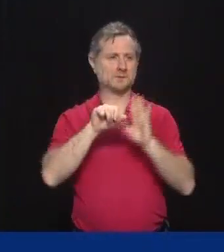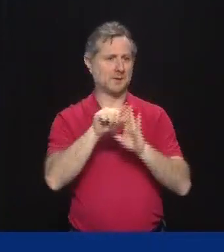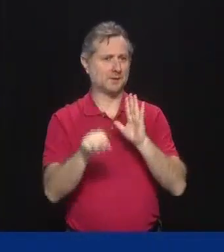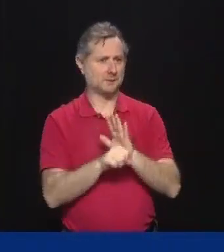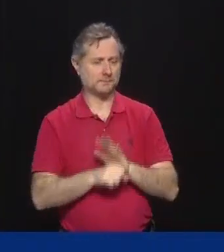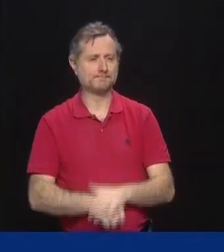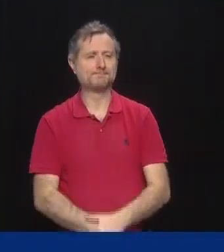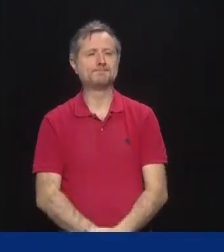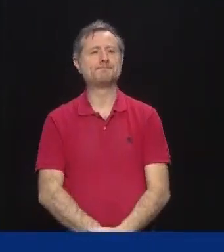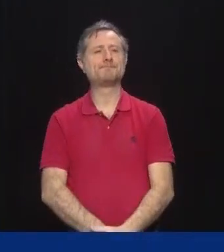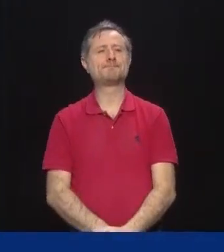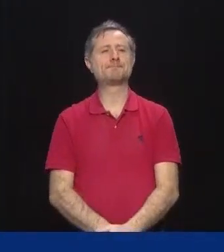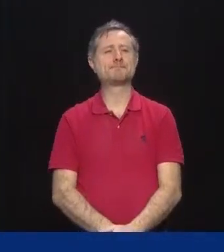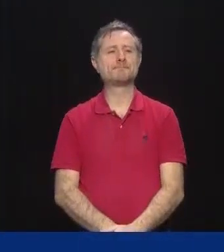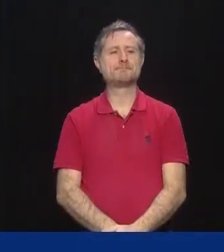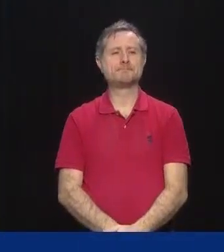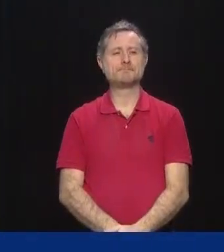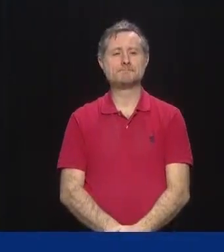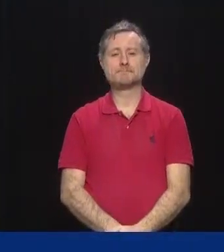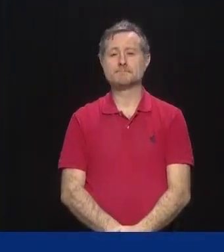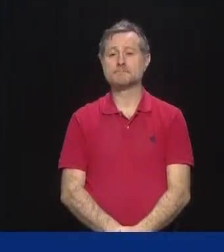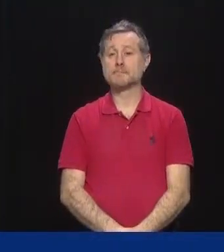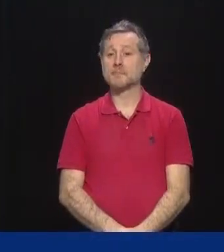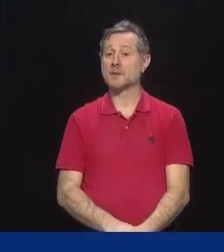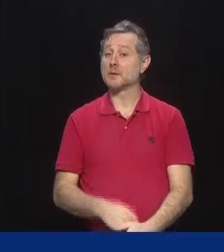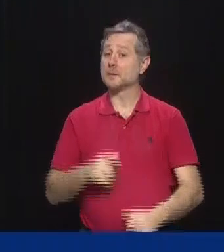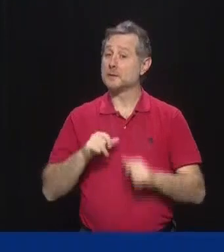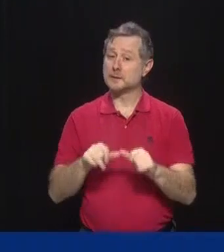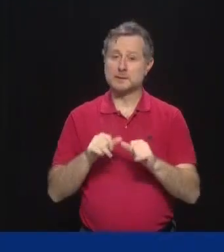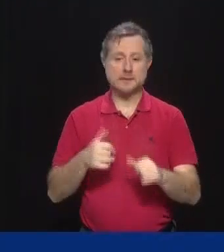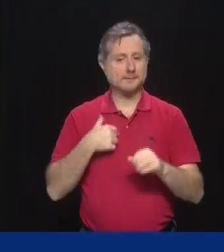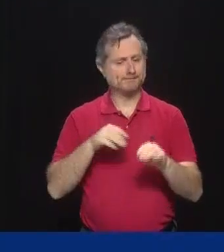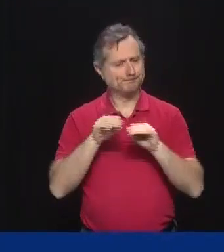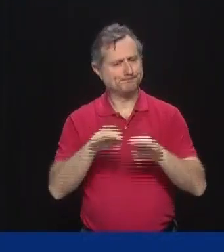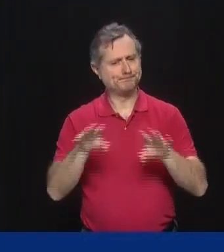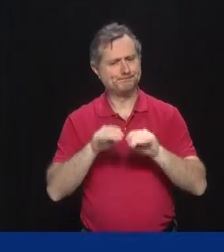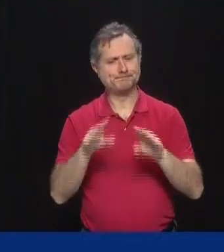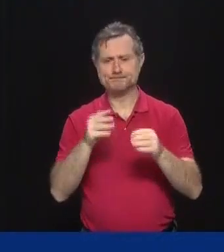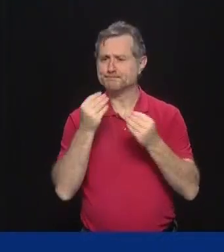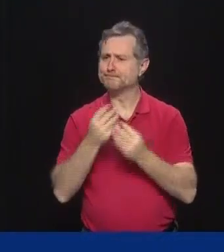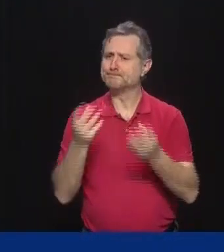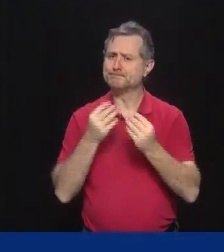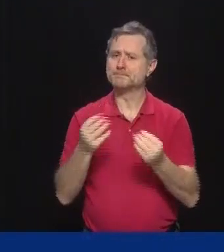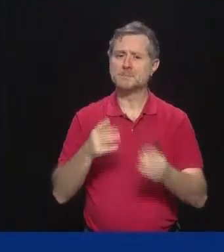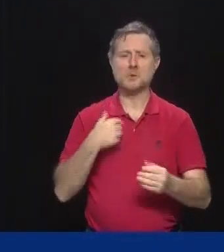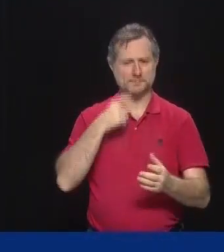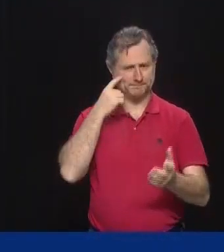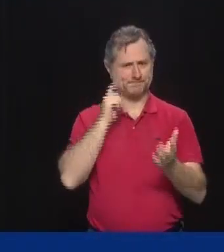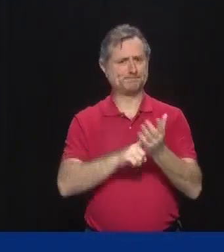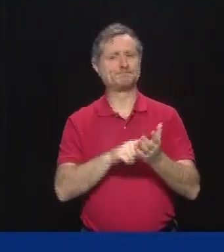MAKE SURE EVERYBODY HAS WHAT THEY NEED THROUGHOUT THE STATE.